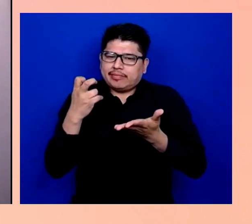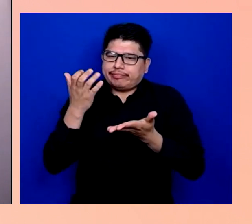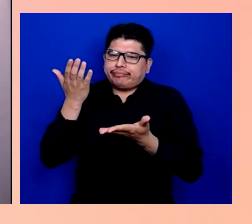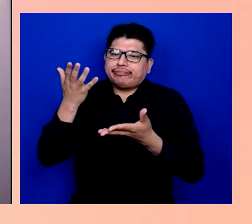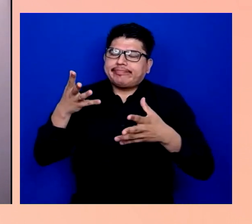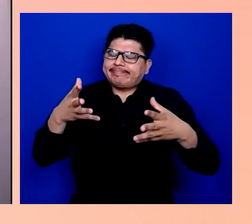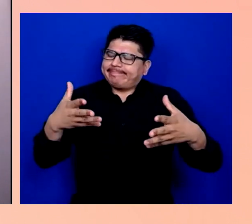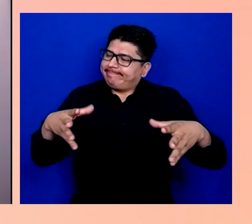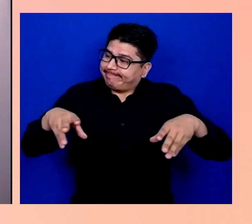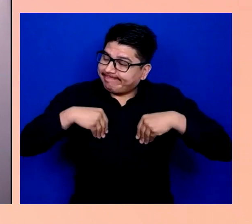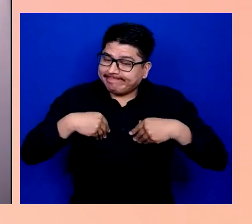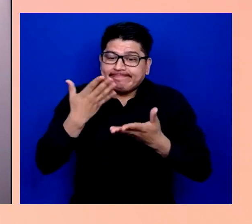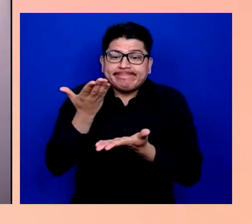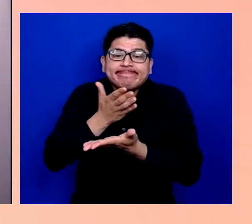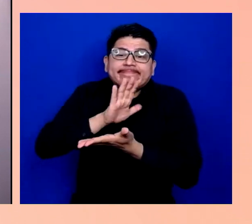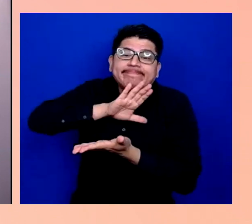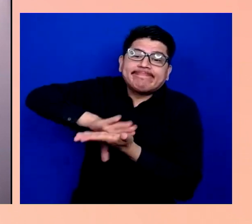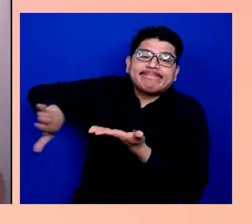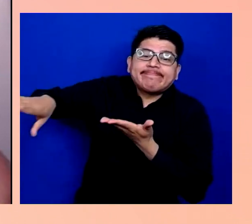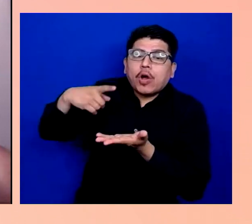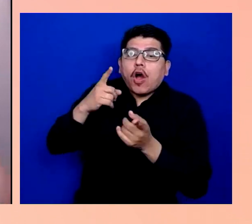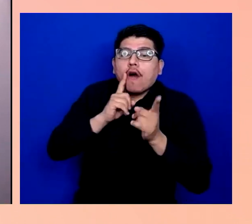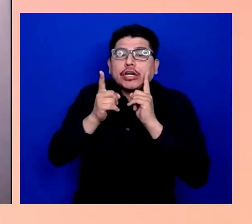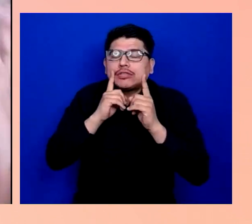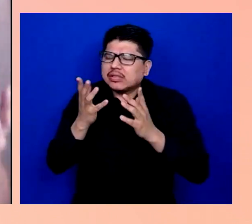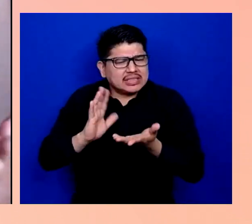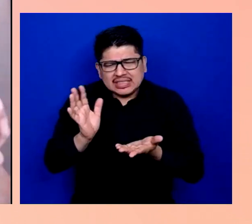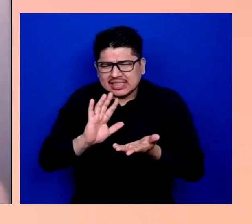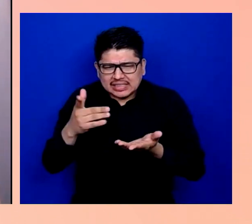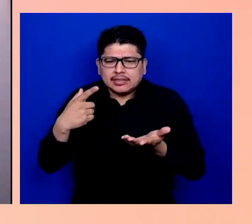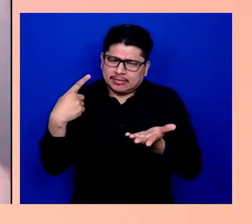I'm so thankful that the toolkit is existing and that